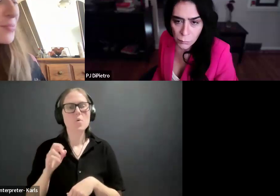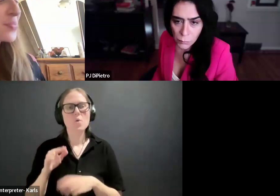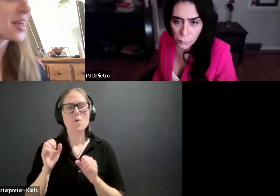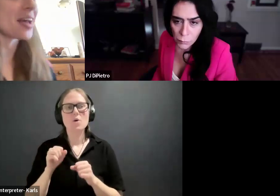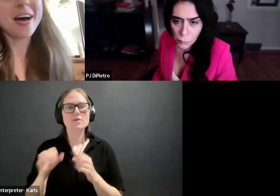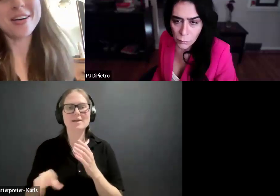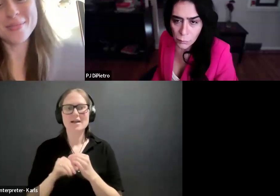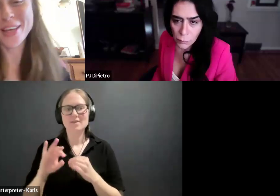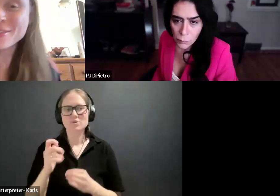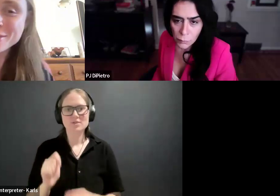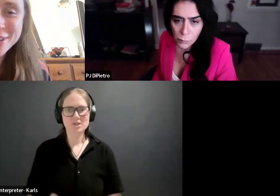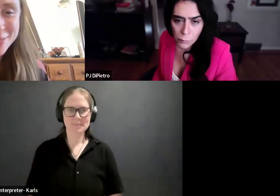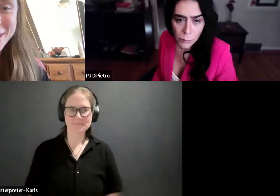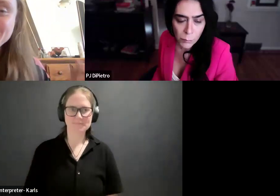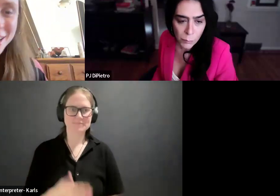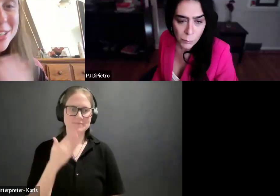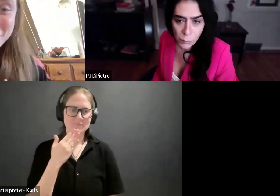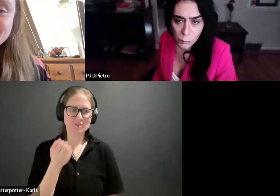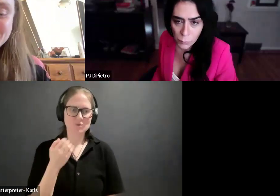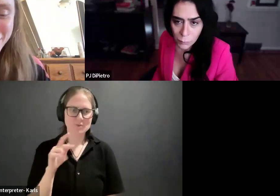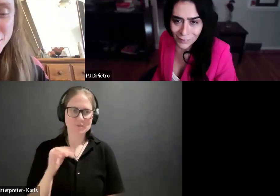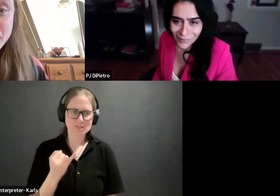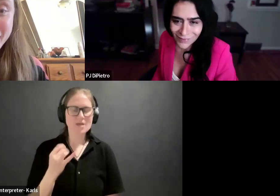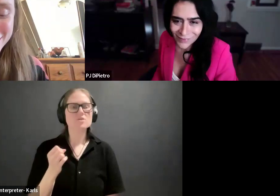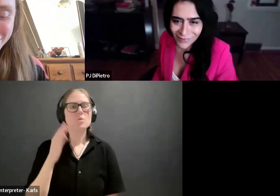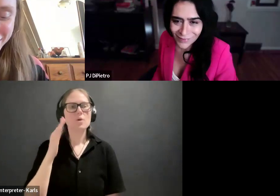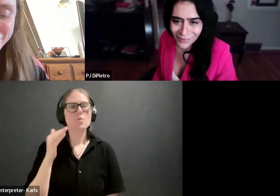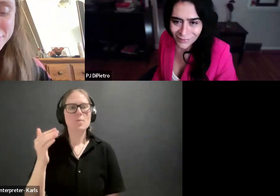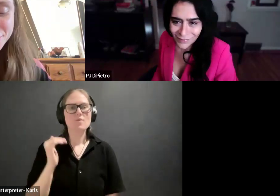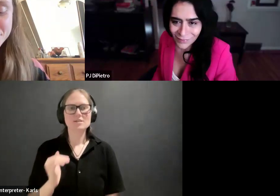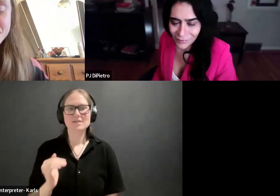Um, thank you so much, PJ. So, we're going to move on to our next fellow.